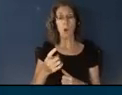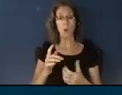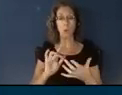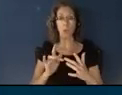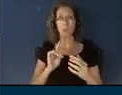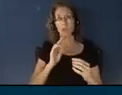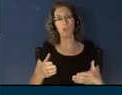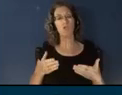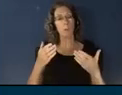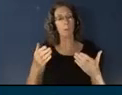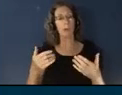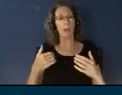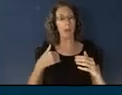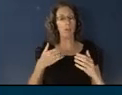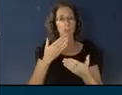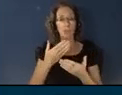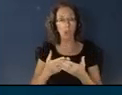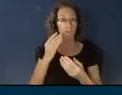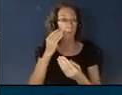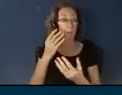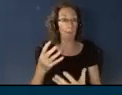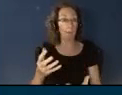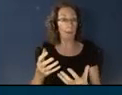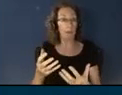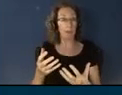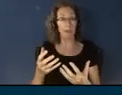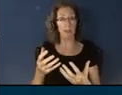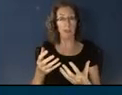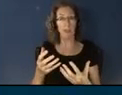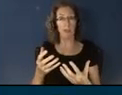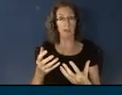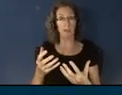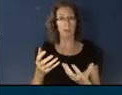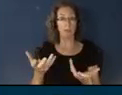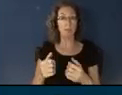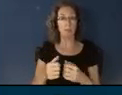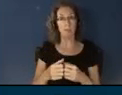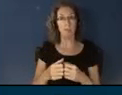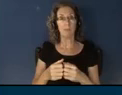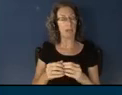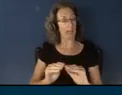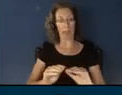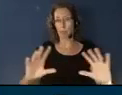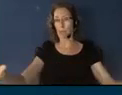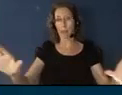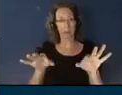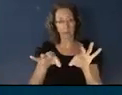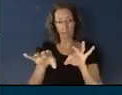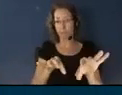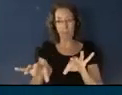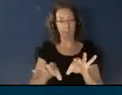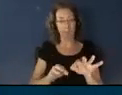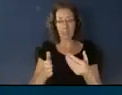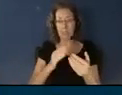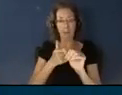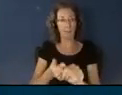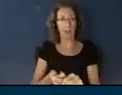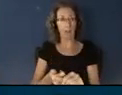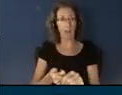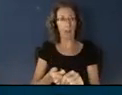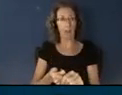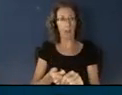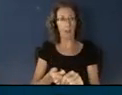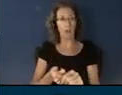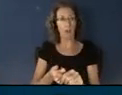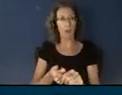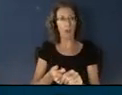that has very good information that's been stated out plainly and easy to follow is a site from see